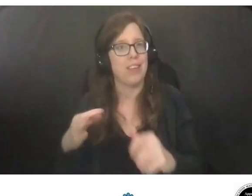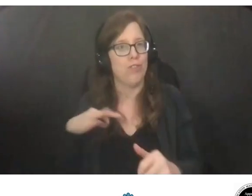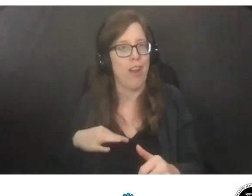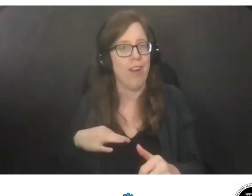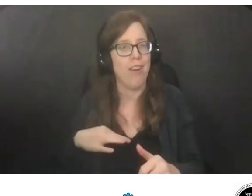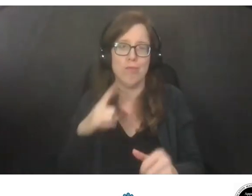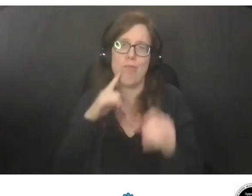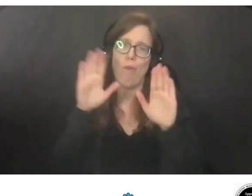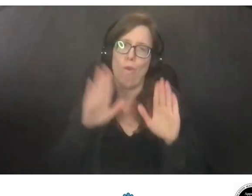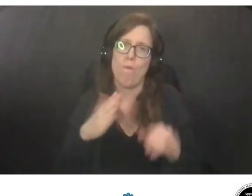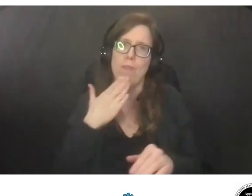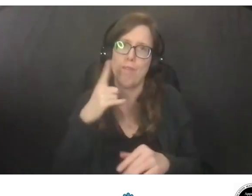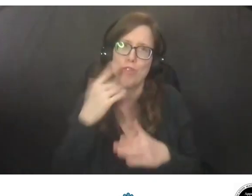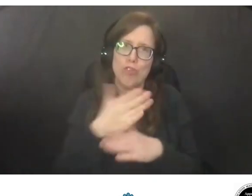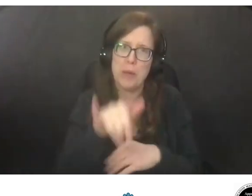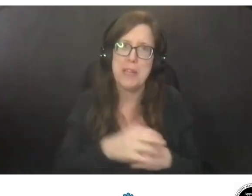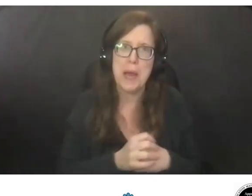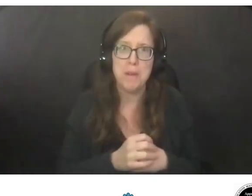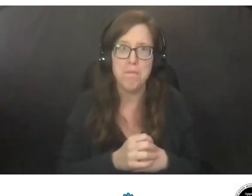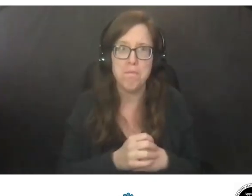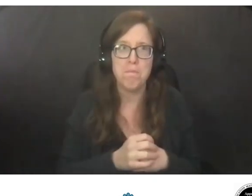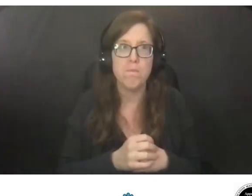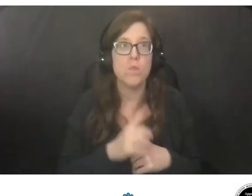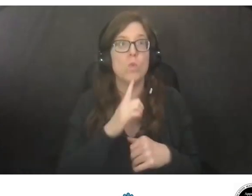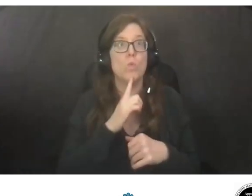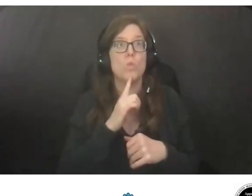That's so awesome. Thank you for sharing that. Cool.